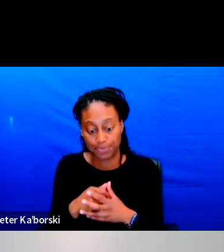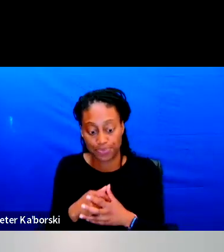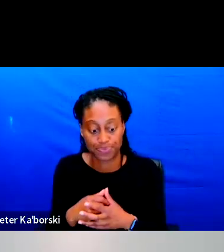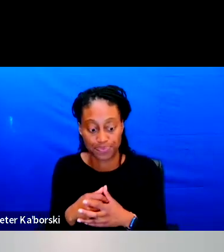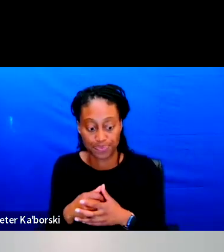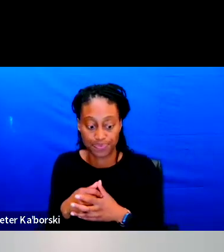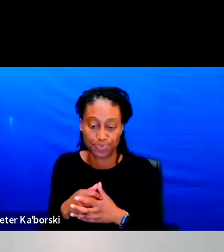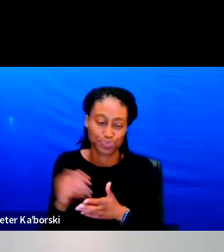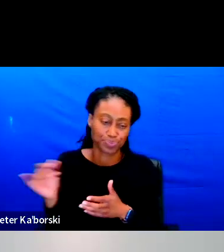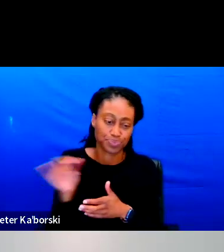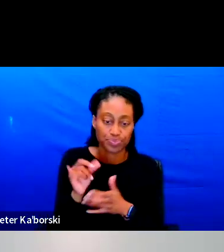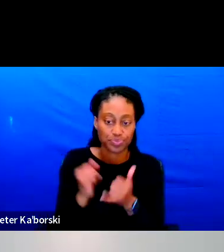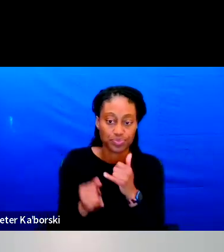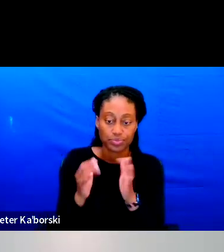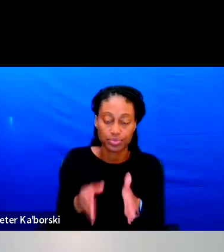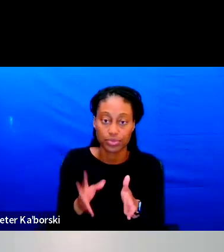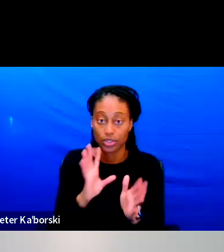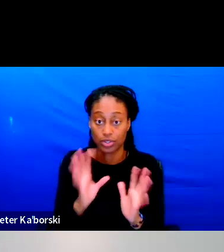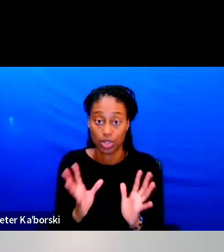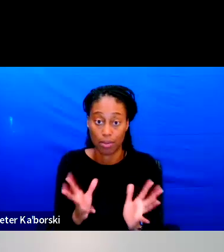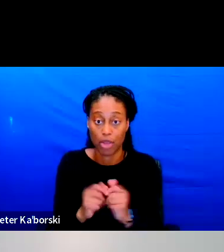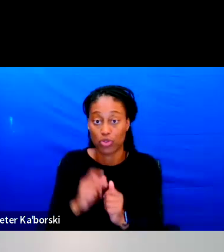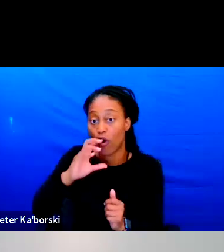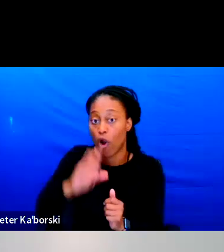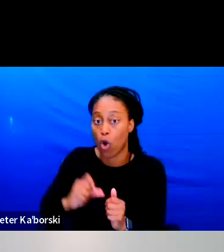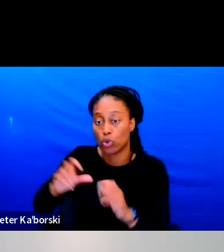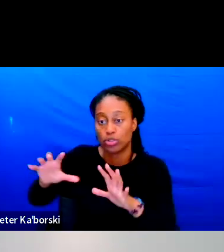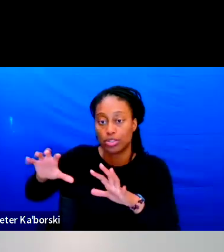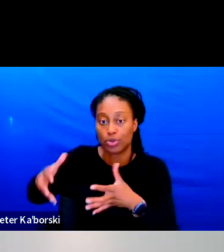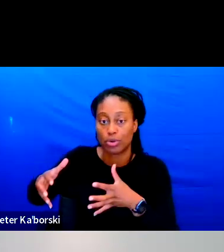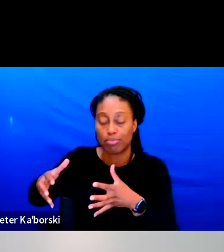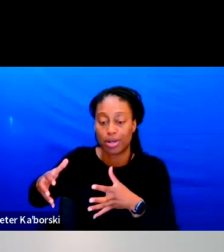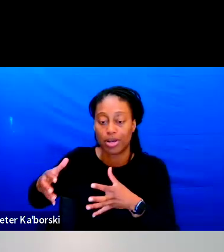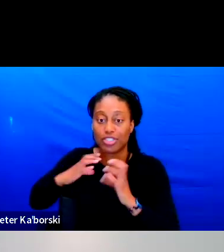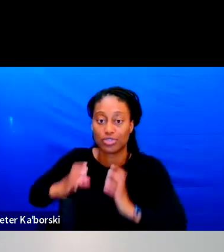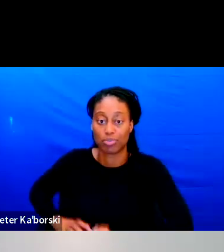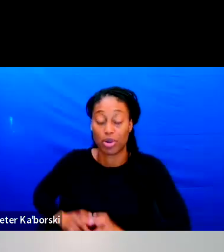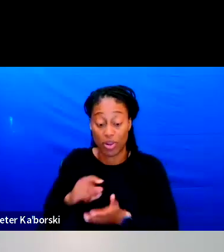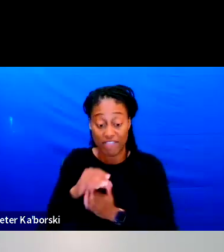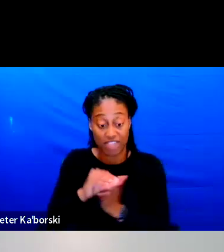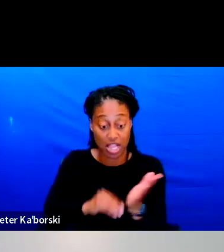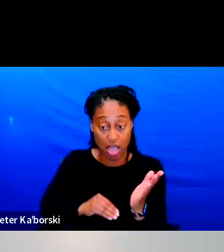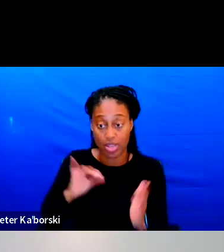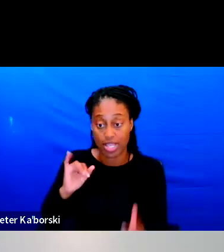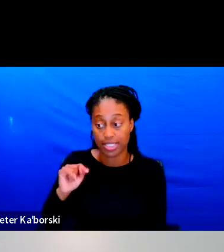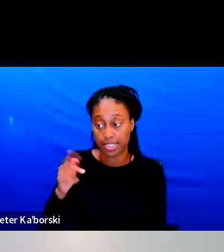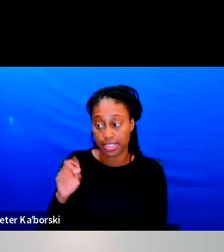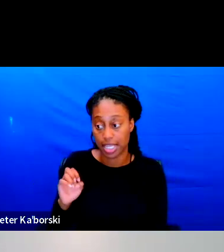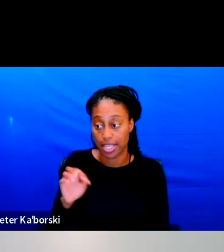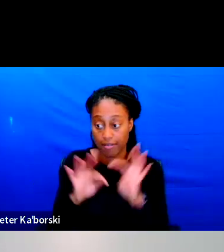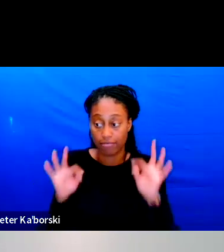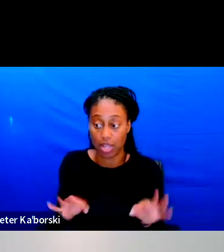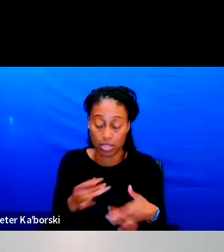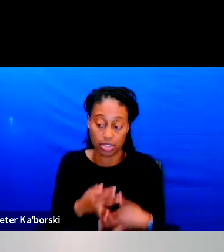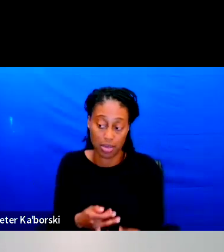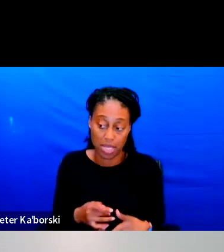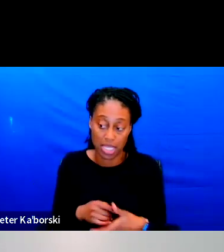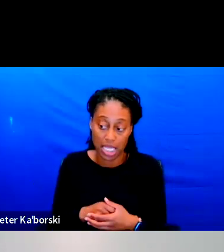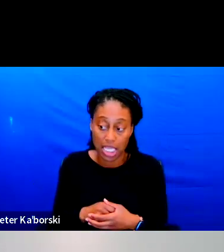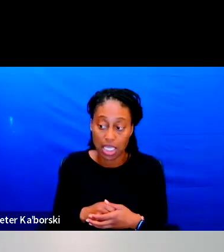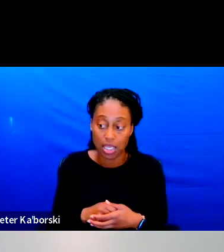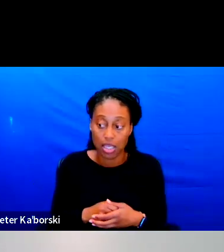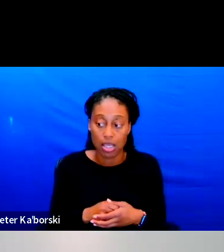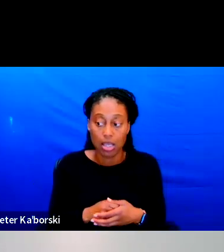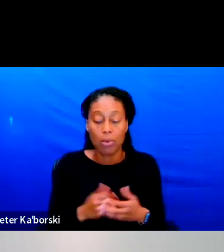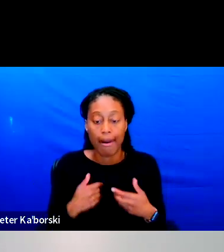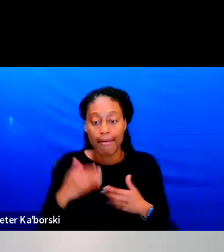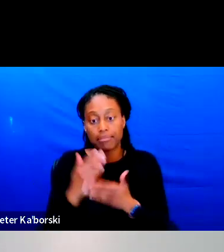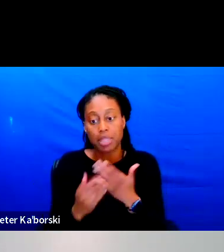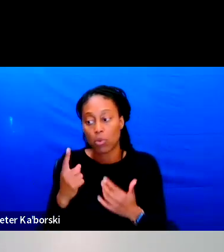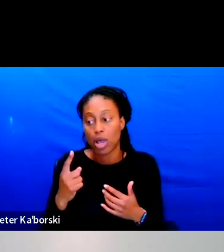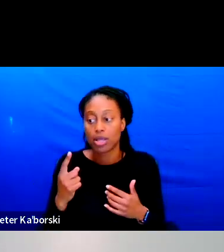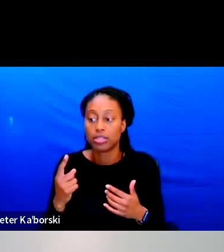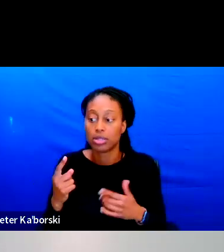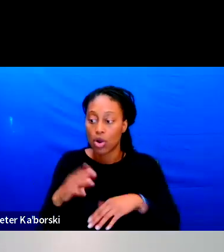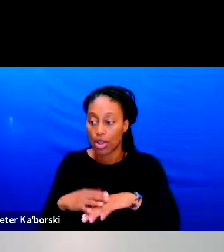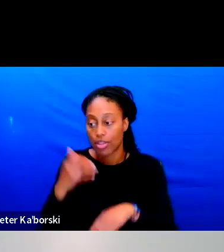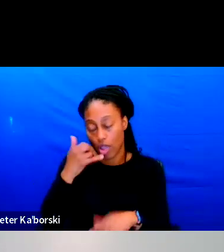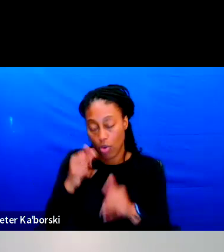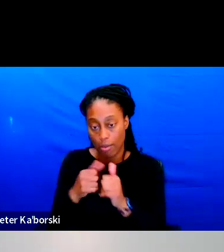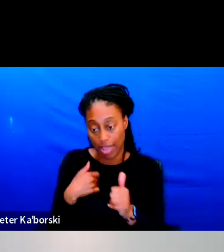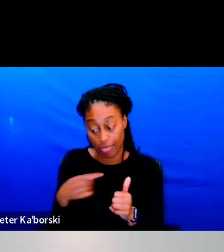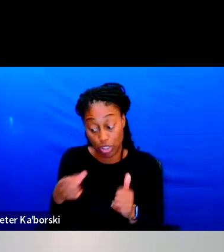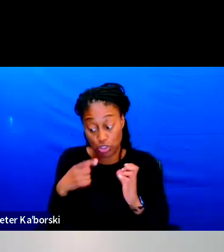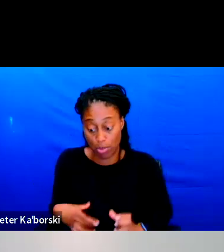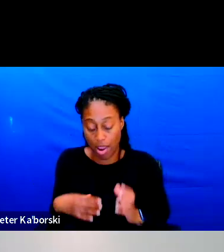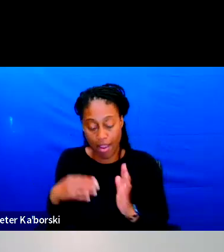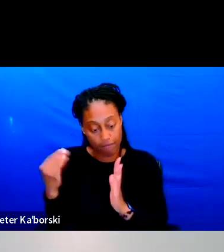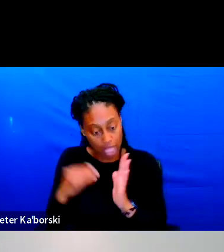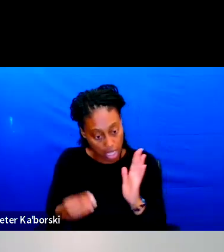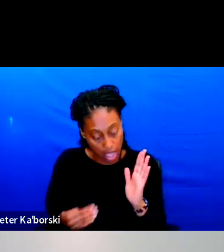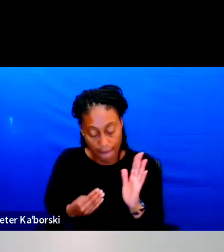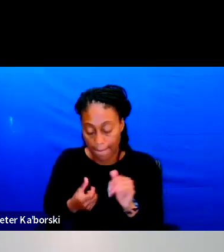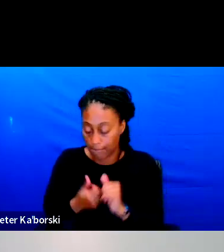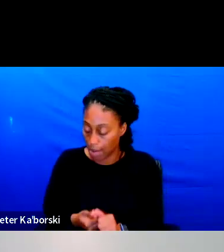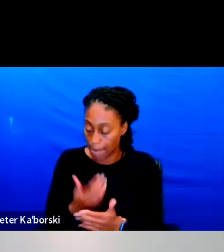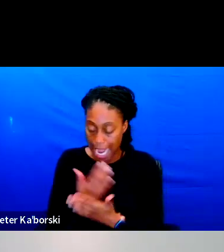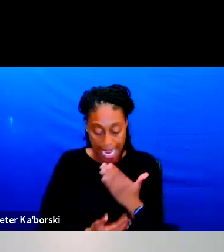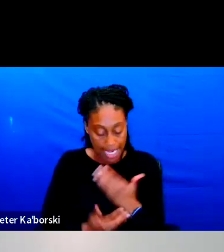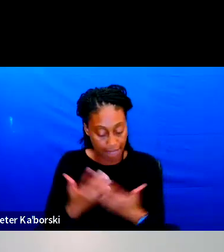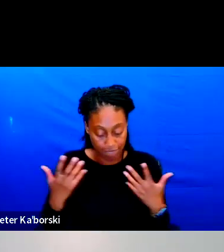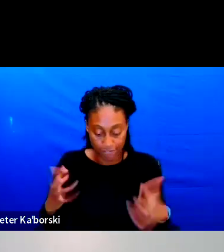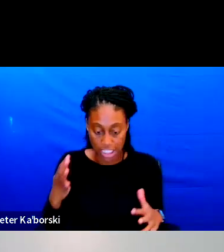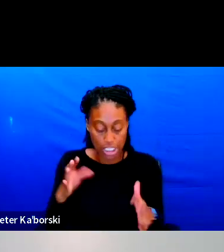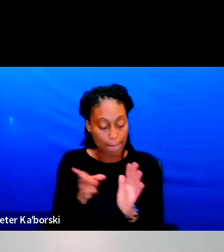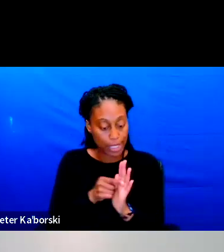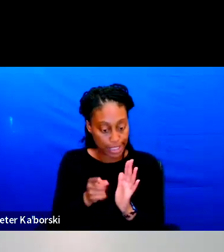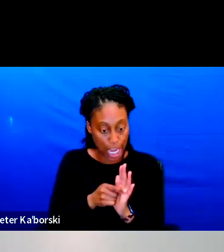Dee Henry CILO they/she: to the last person talking about an older consumer basis when we're filling out our intake forms. Usually the way that I do it is I have someone over the phone with me the consumer, and I'm filling out the forms by hand that I printed out while they're answering the questions that I'm asking.